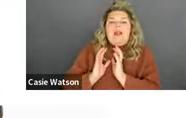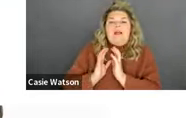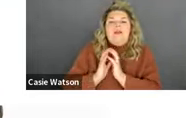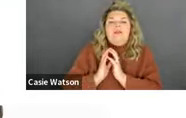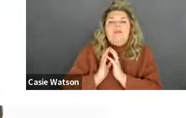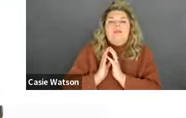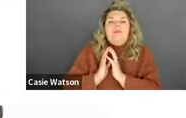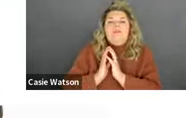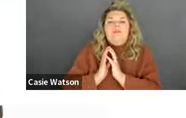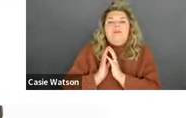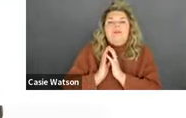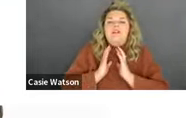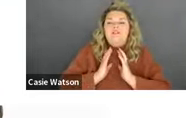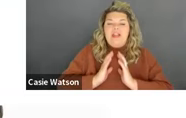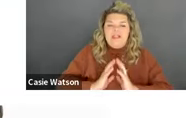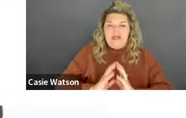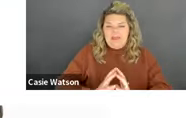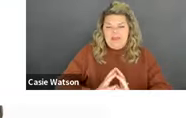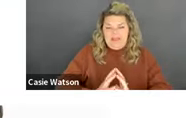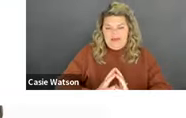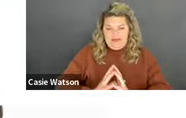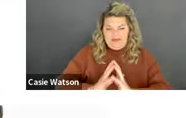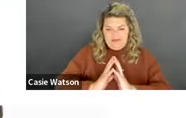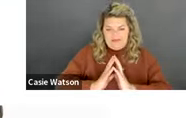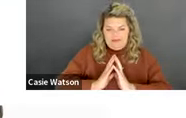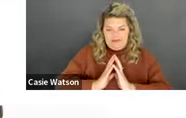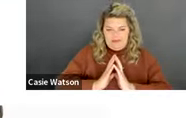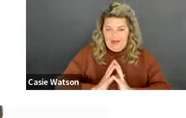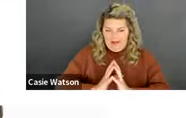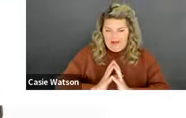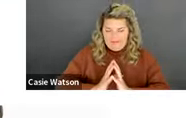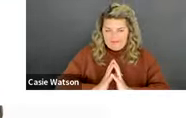and conveying that meaning that way.